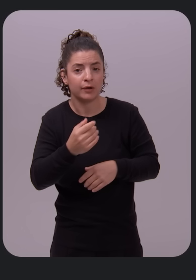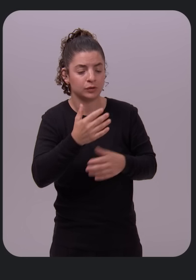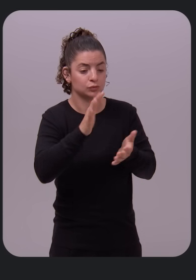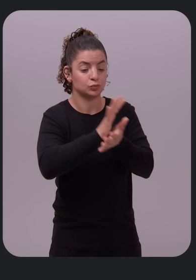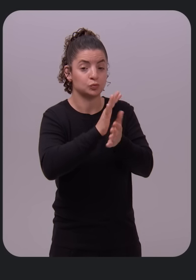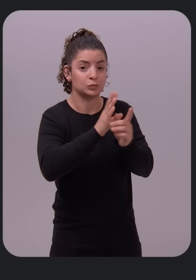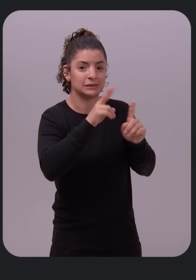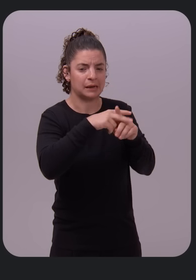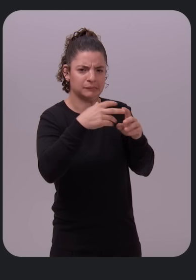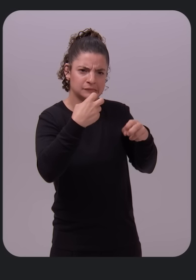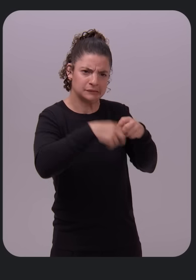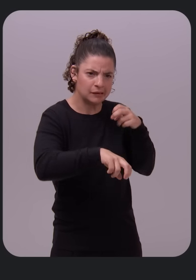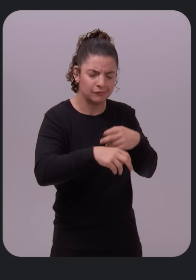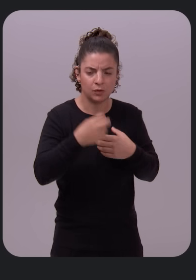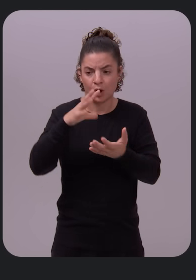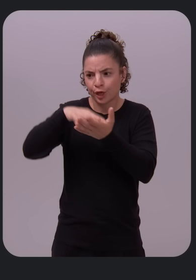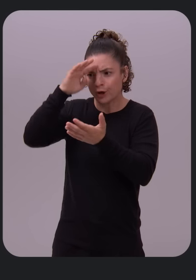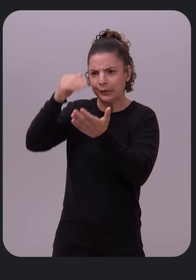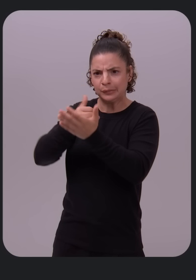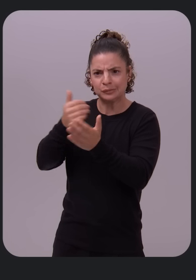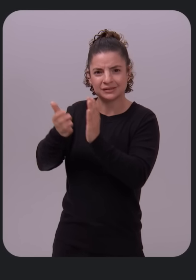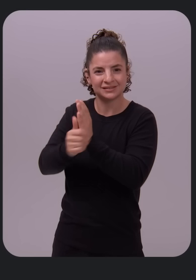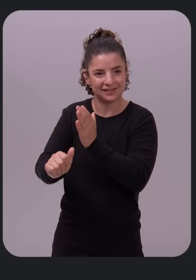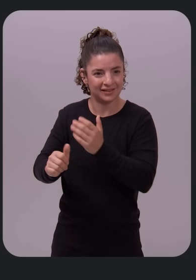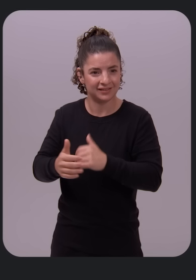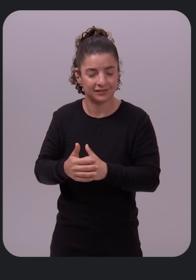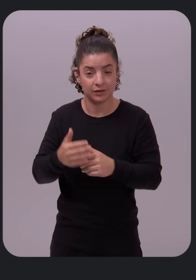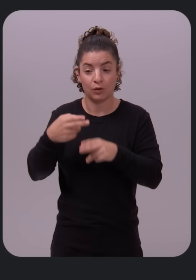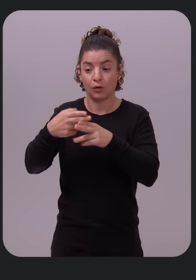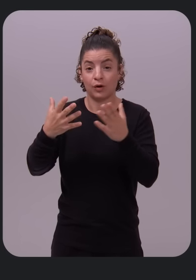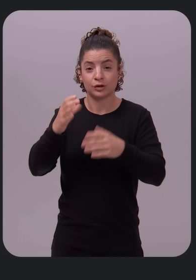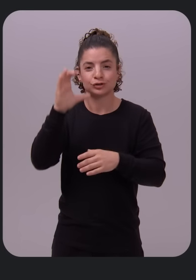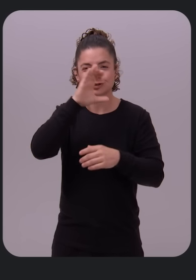assignment, or learning a new skill. We call this Search Live.